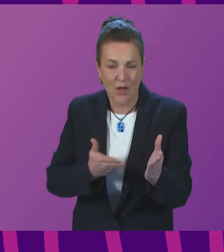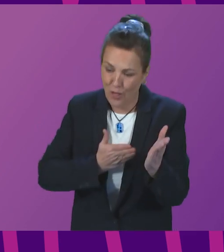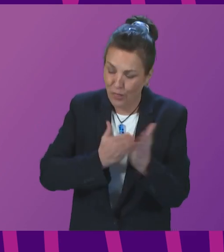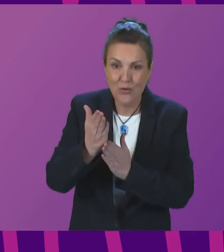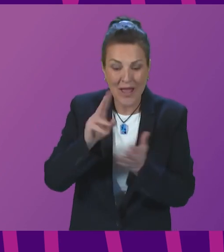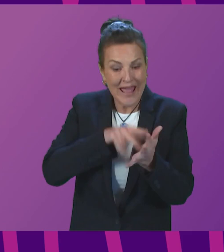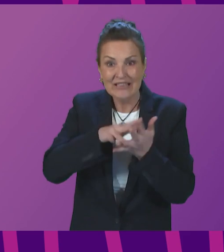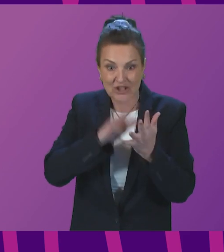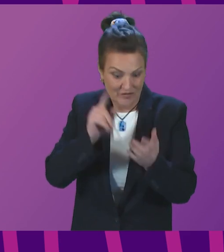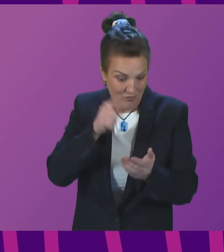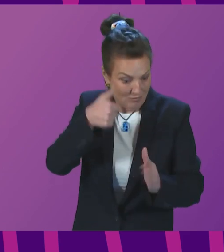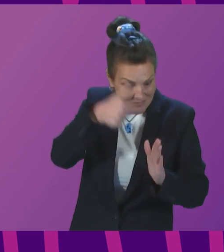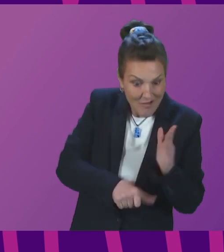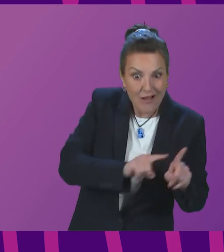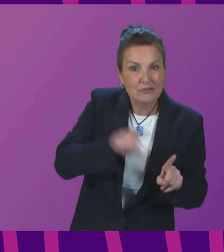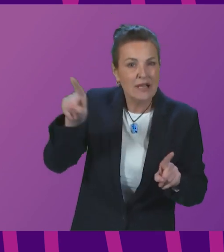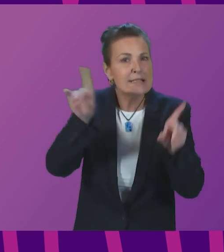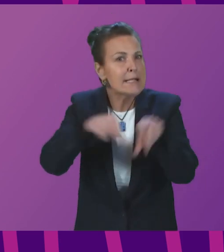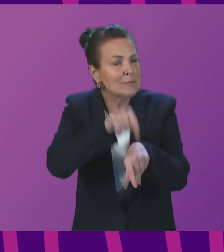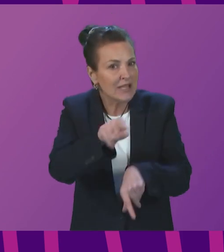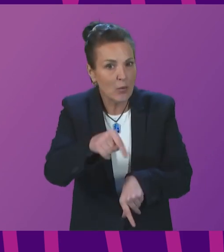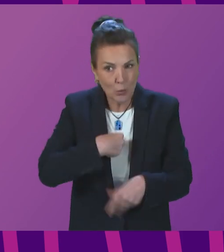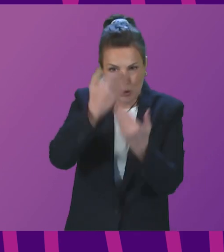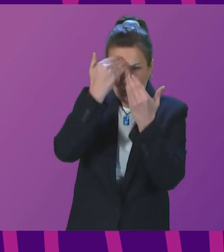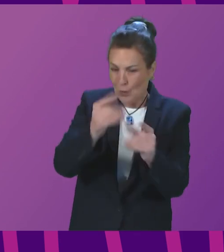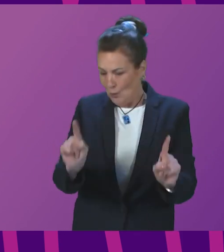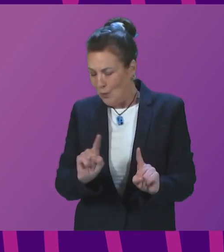Of course, we still need to understand more about the nature of long Covid, which is why,